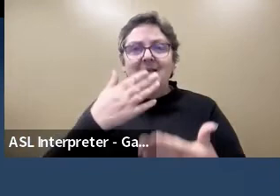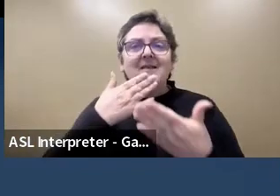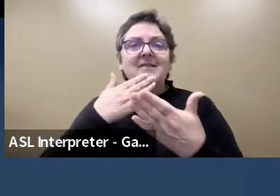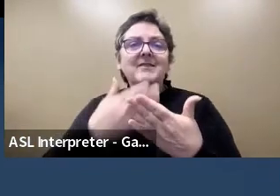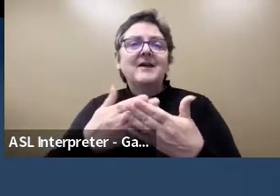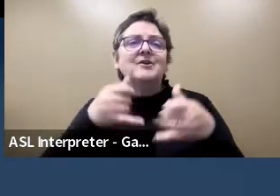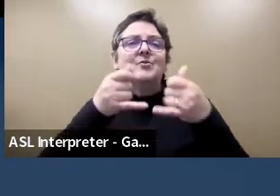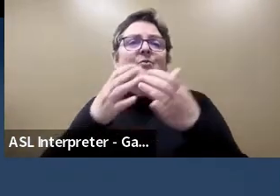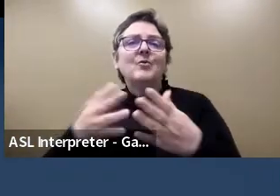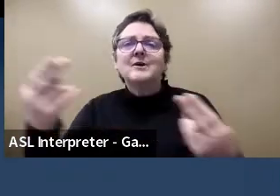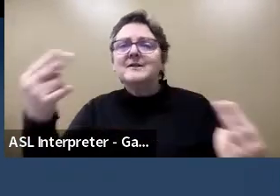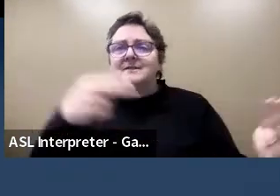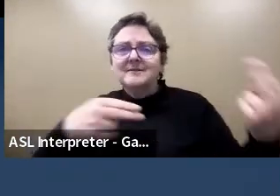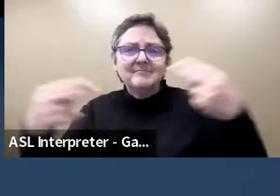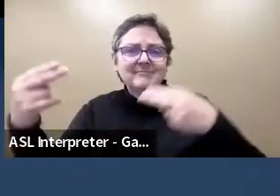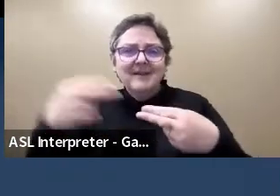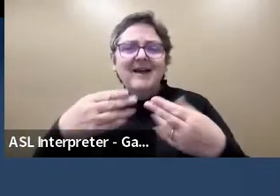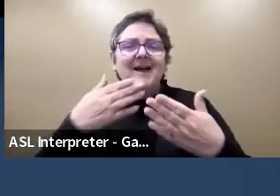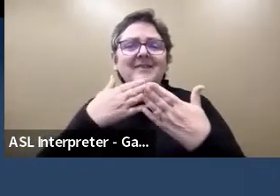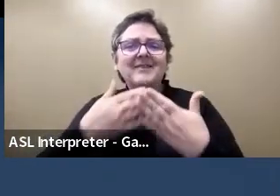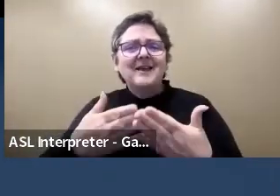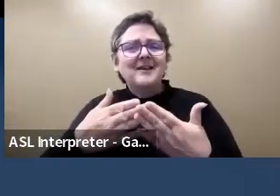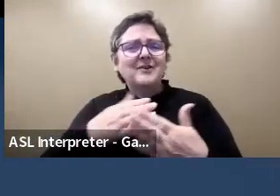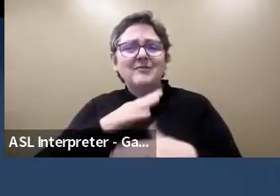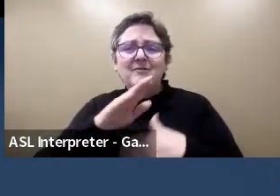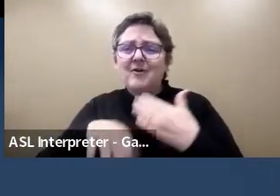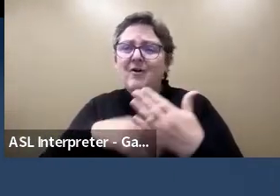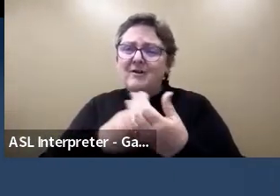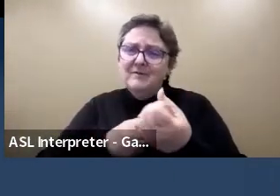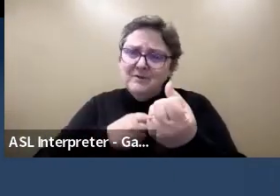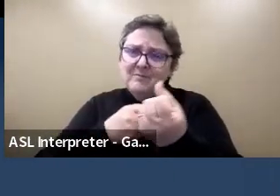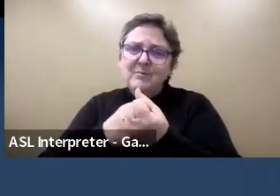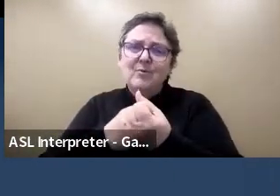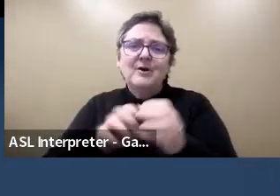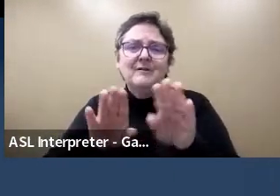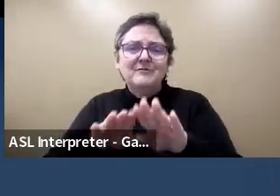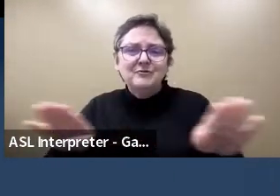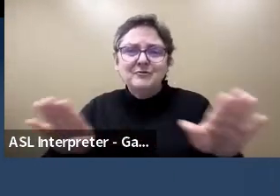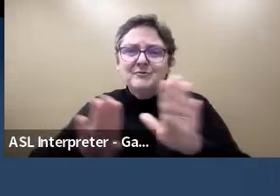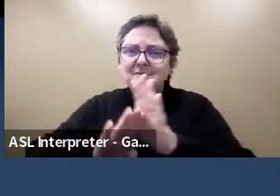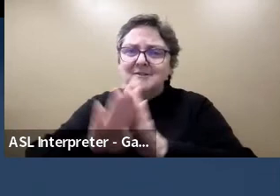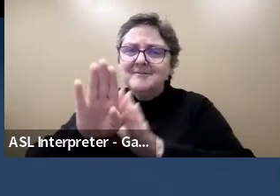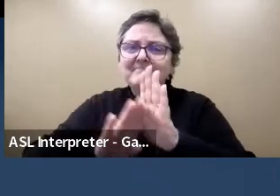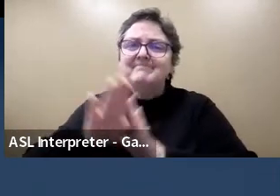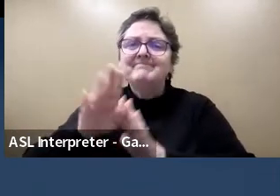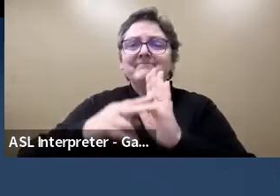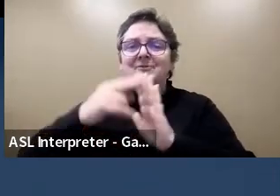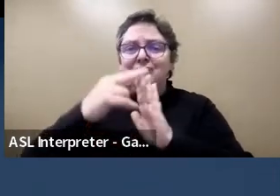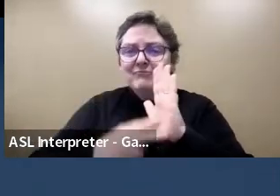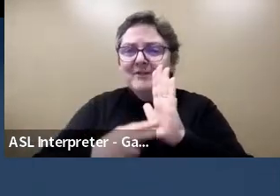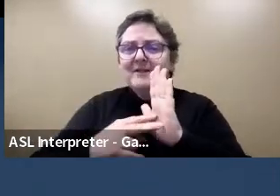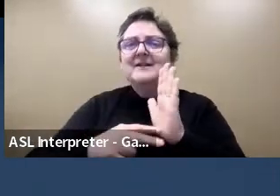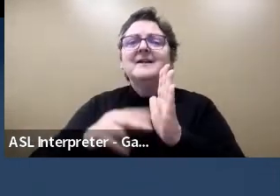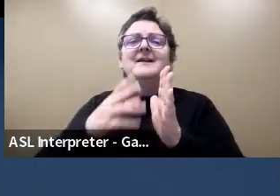and your overall contribution to child literacy and for sharing your expertise and experience today